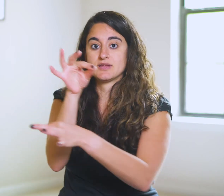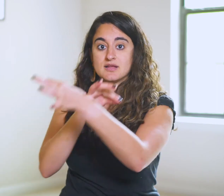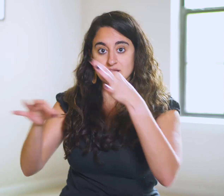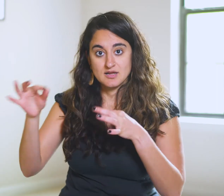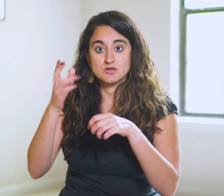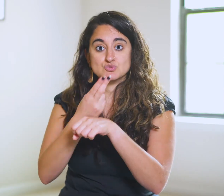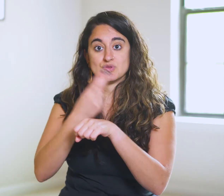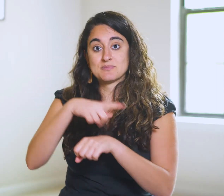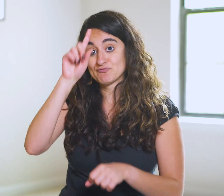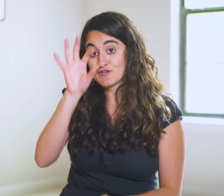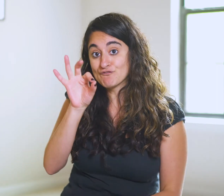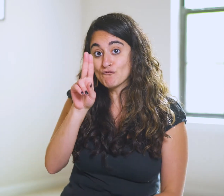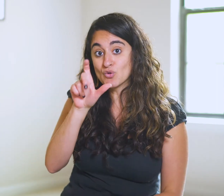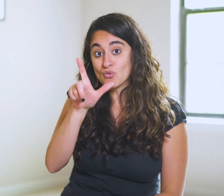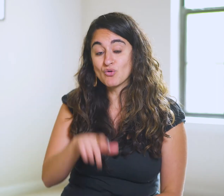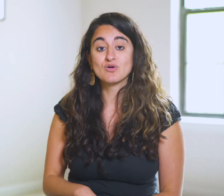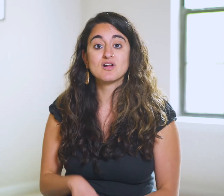and recycle them into fuel.